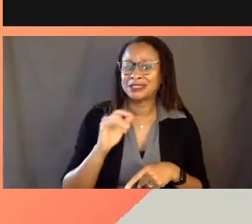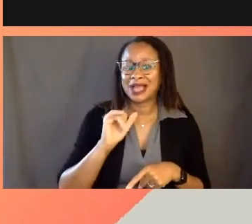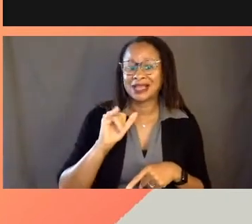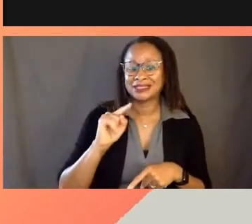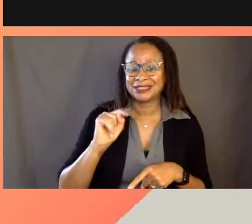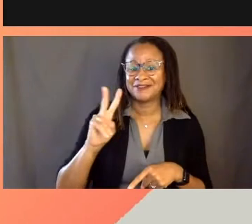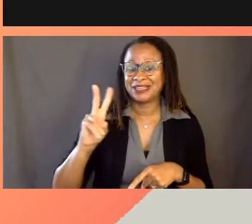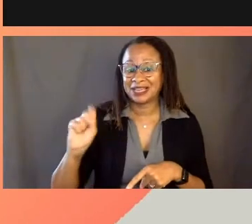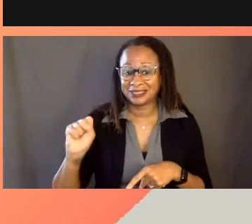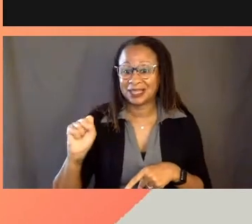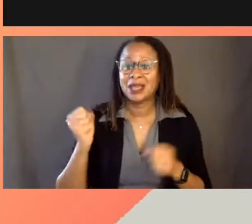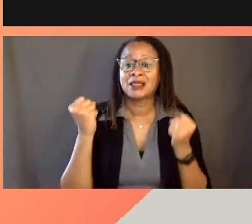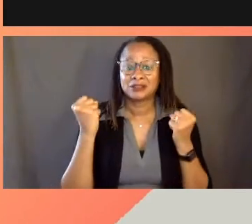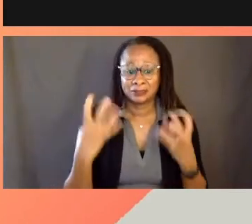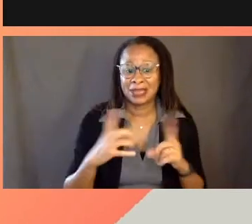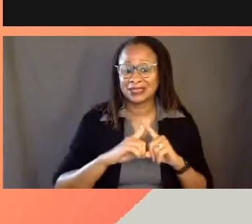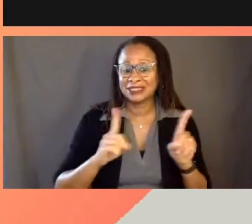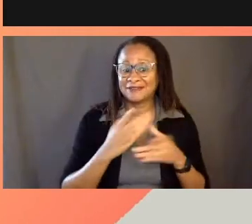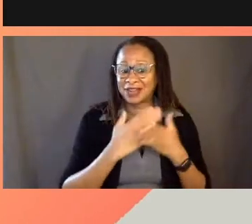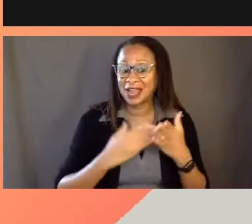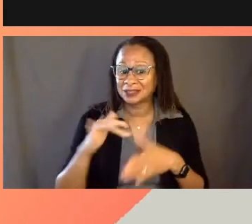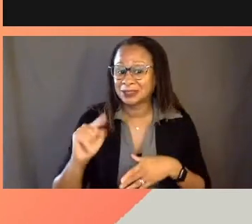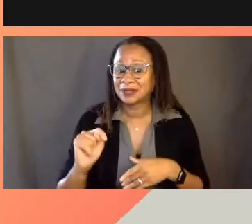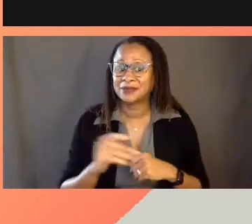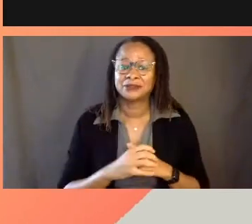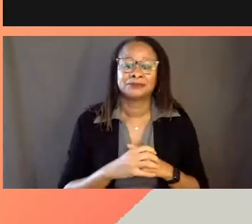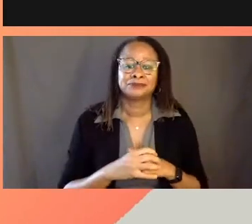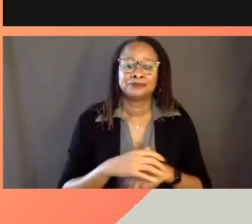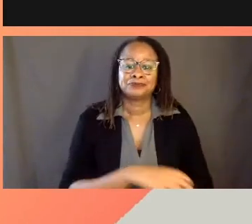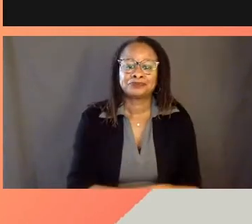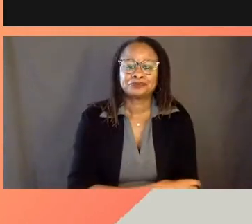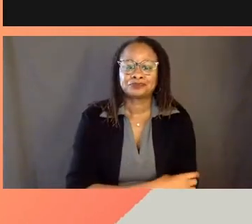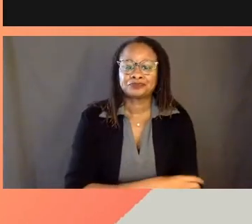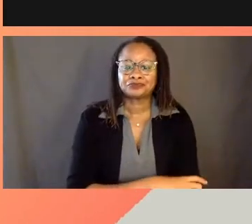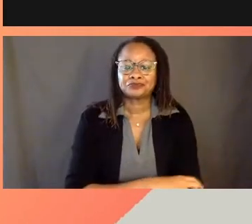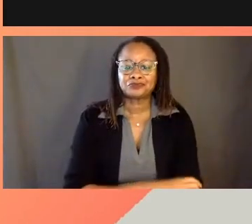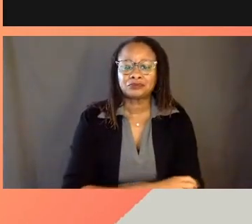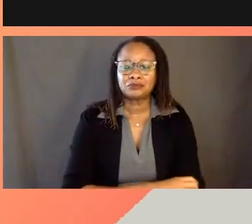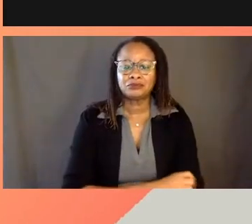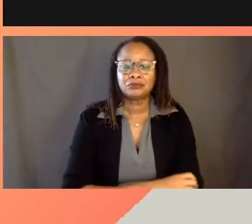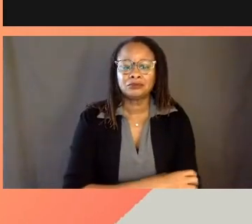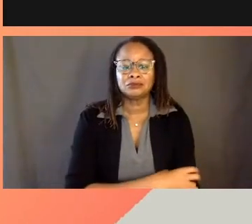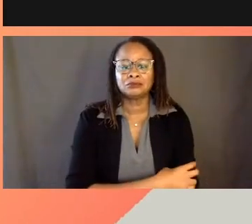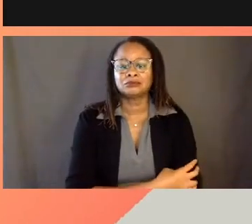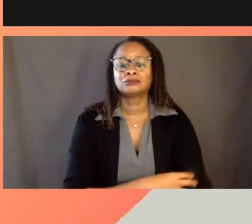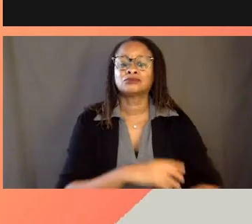If there's many different aspects of it. And going on, you know,